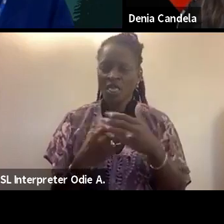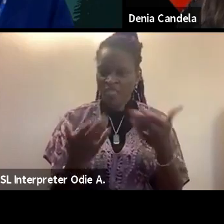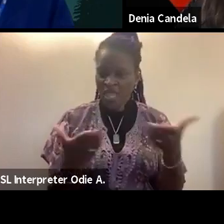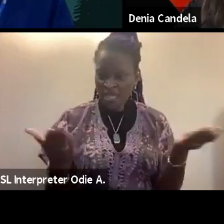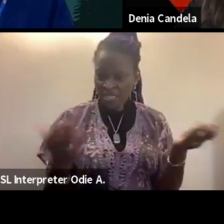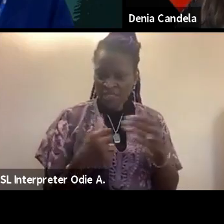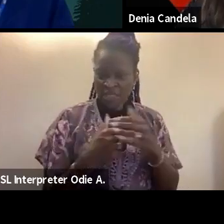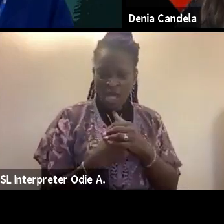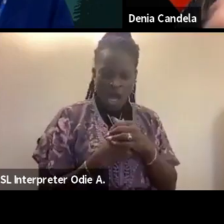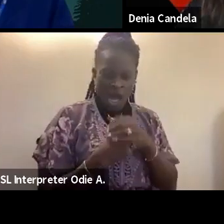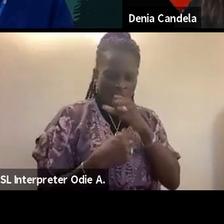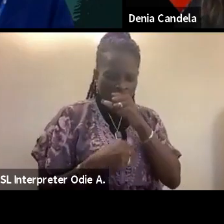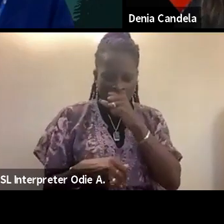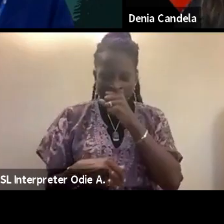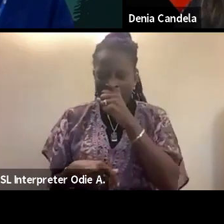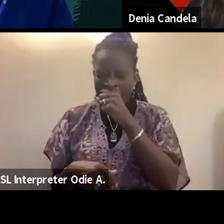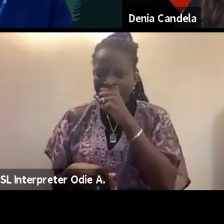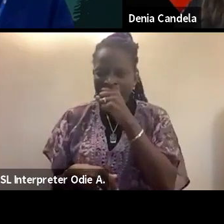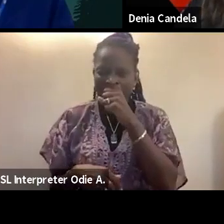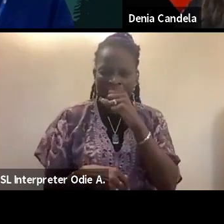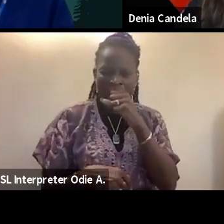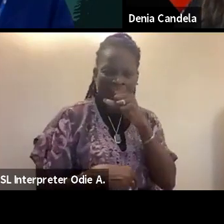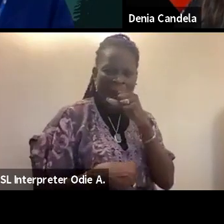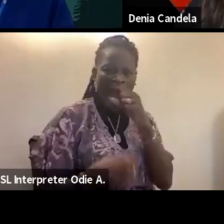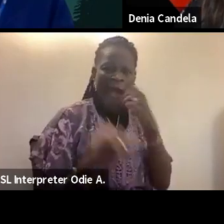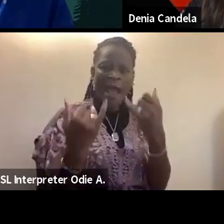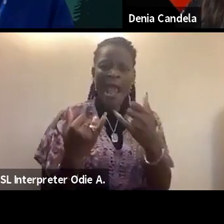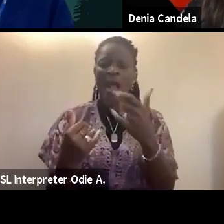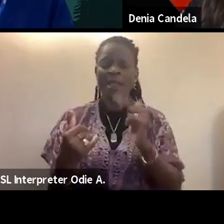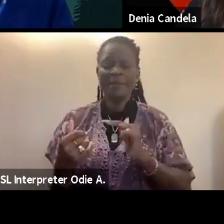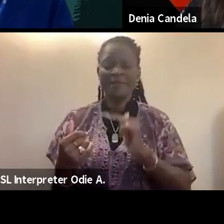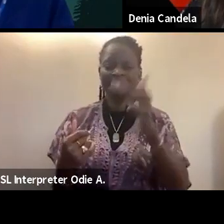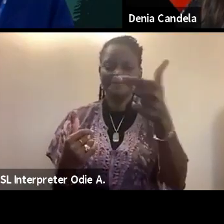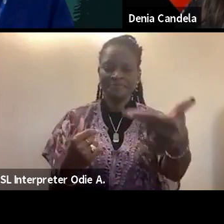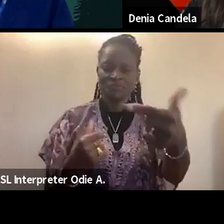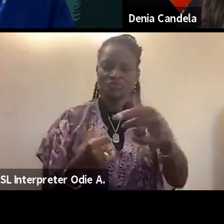And then I'll pass it over to Stephanie because I think it's